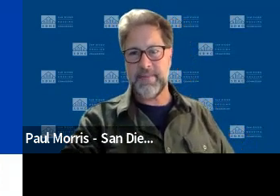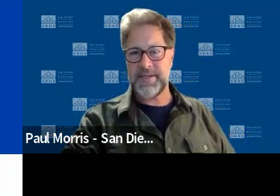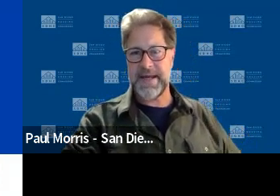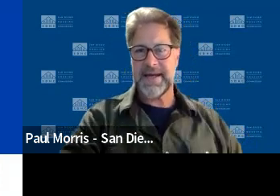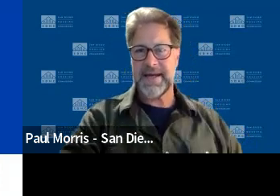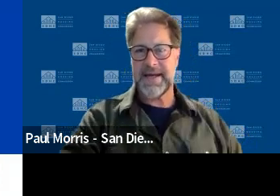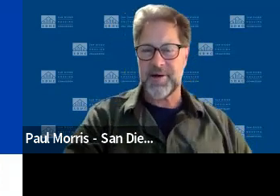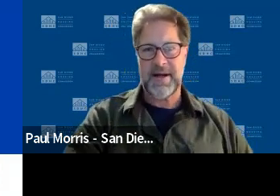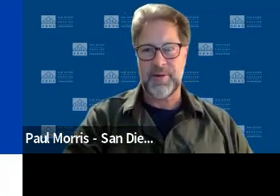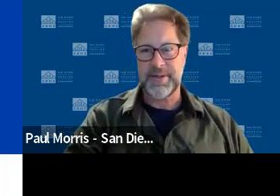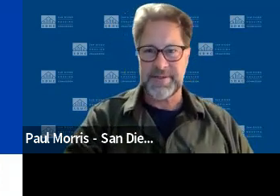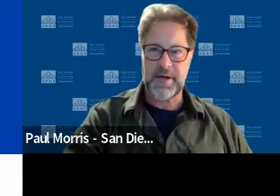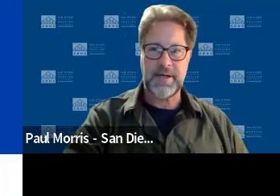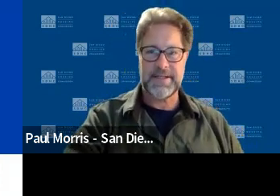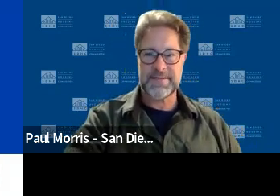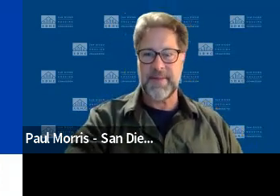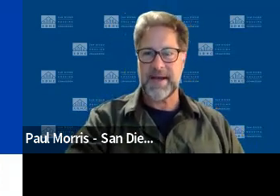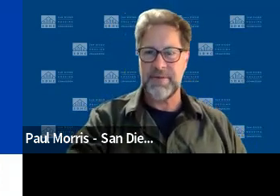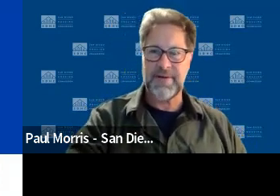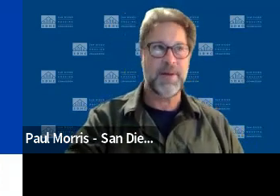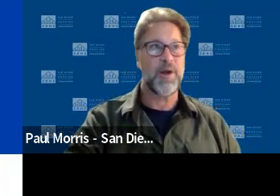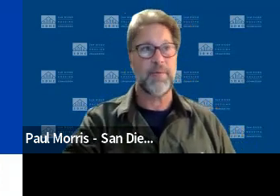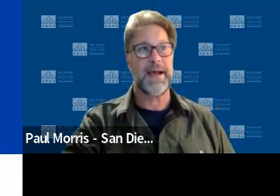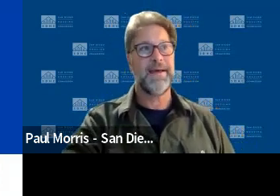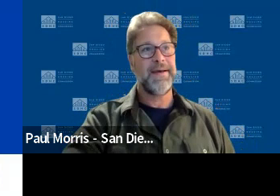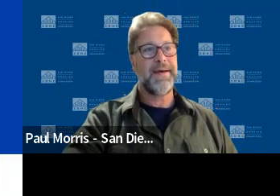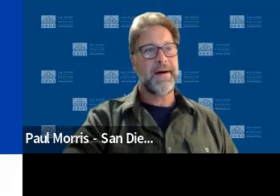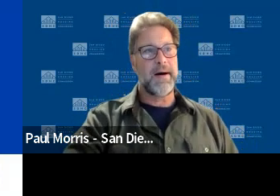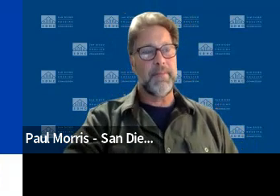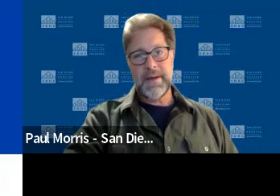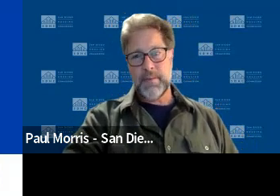Beach. They got us started a couple of years ago on this Rebecca. We've come a long way.